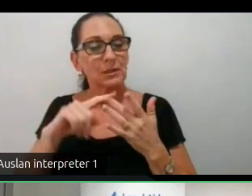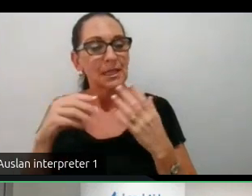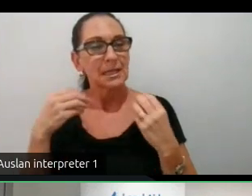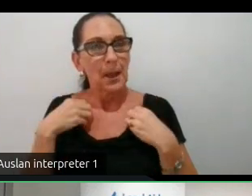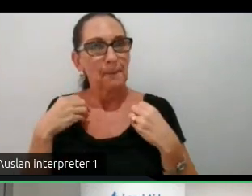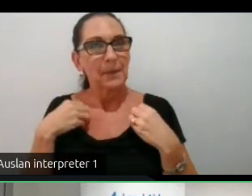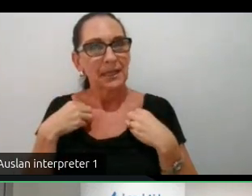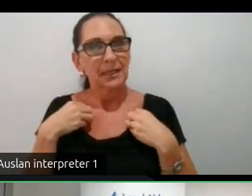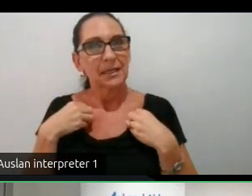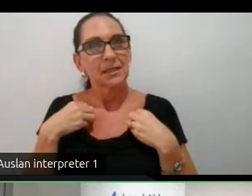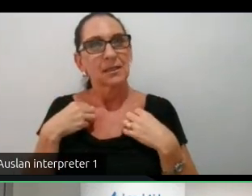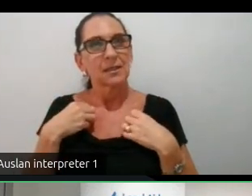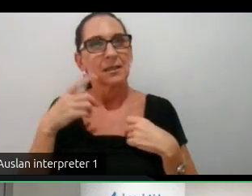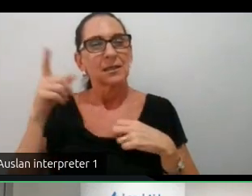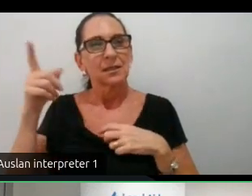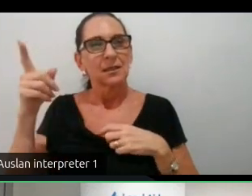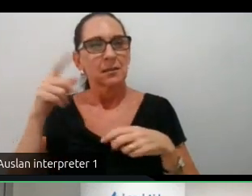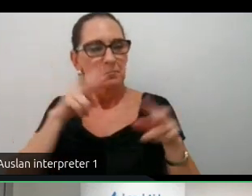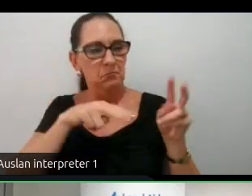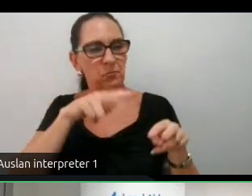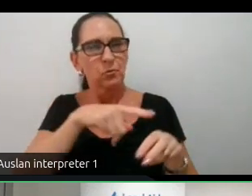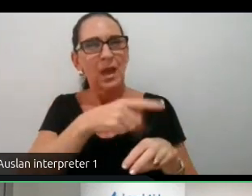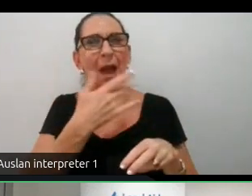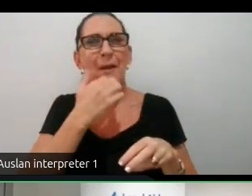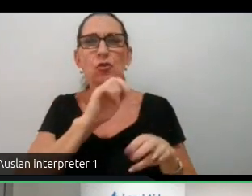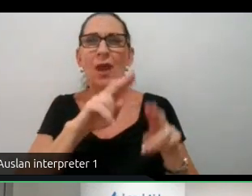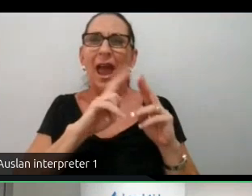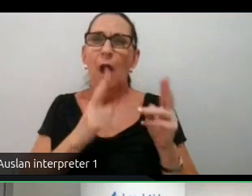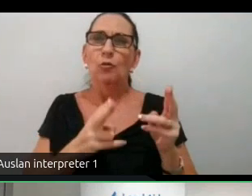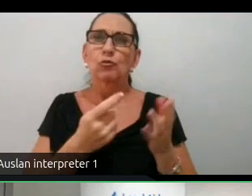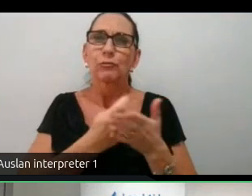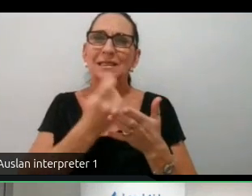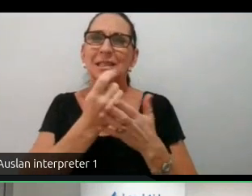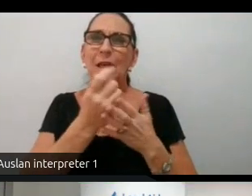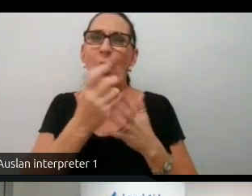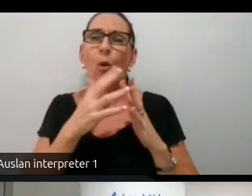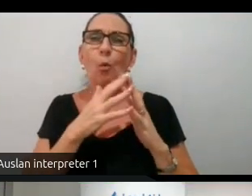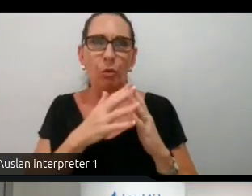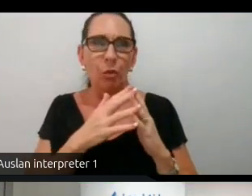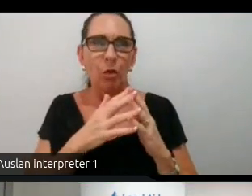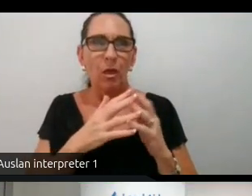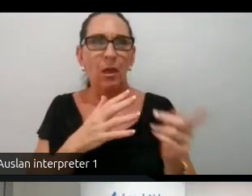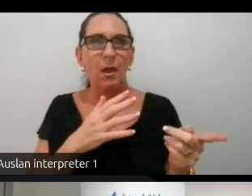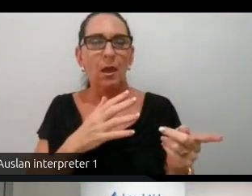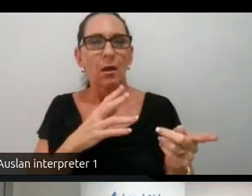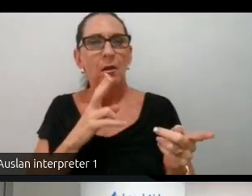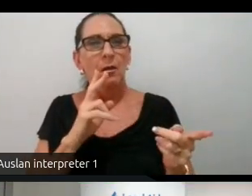companies looking at not just rentable value of the home before or what it costs is reasonable.